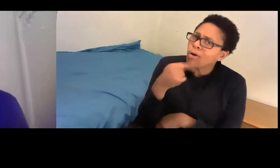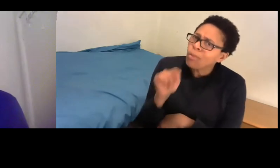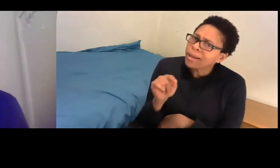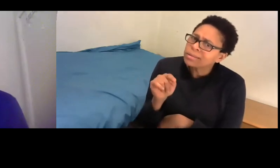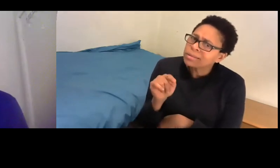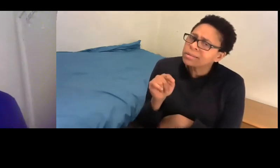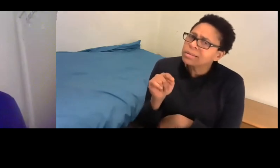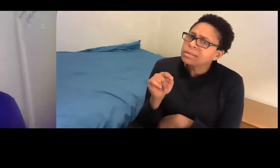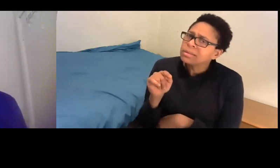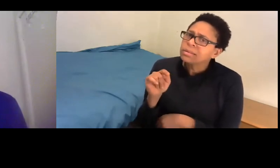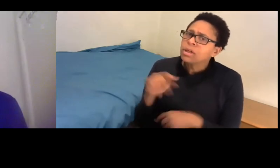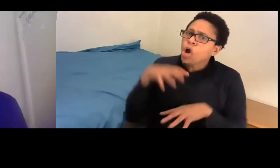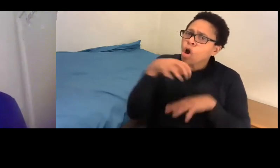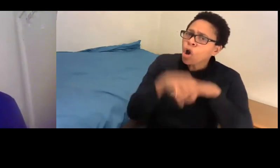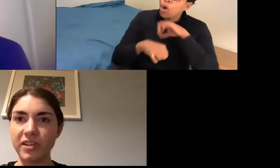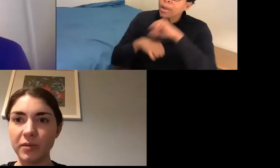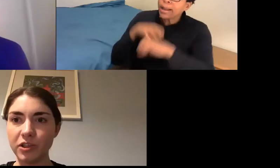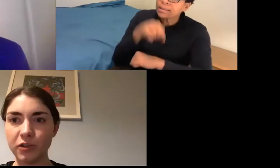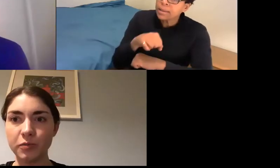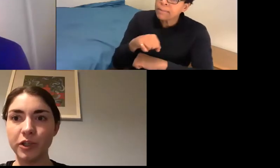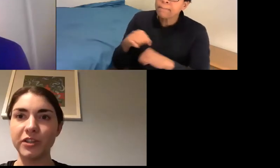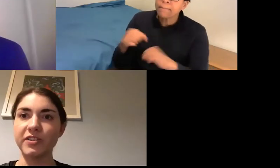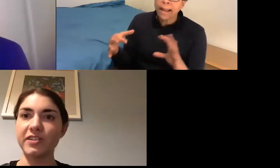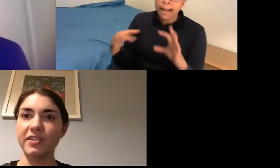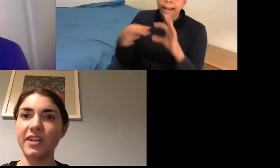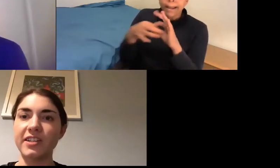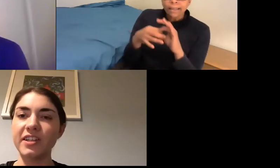with more traditional Islamic jurisprudence, as you said,